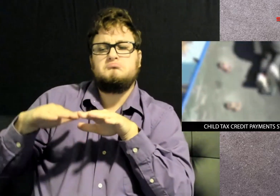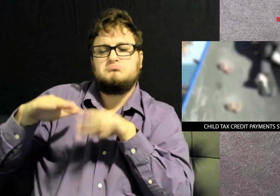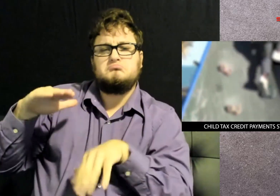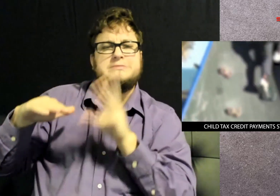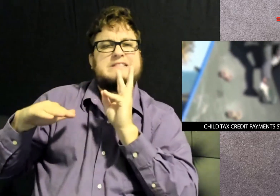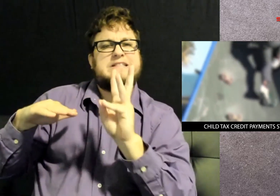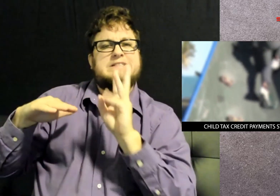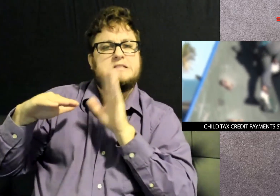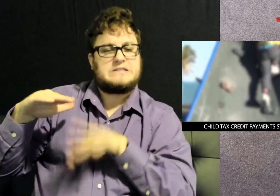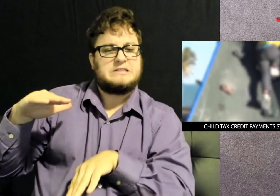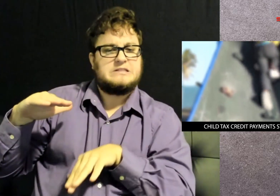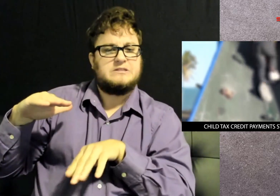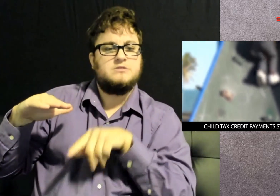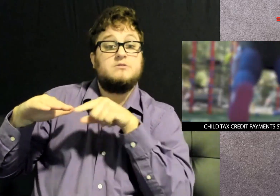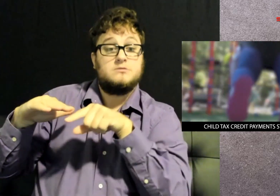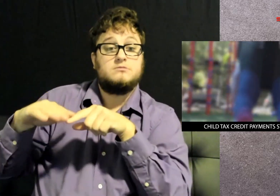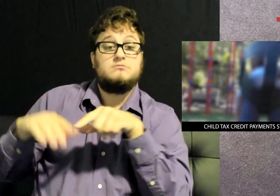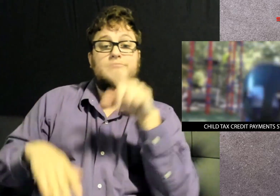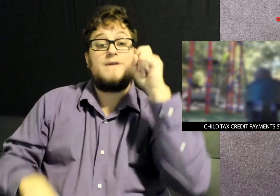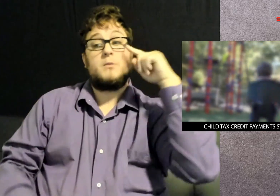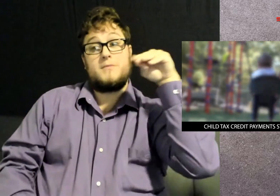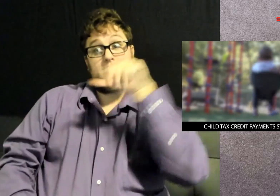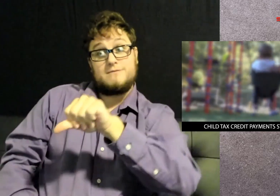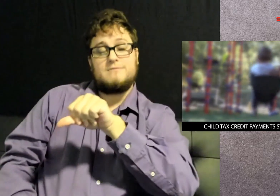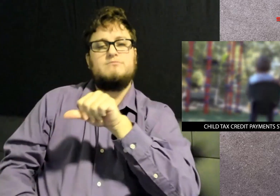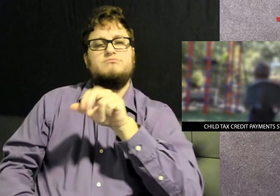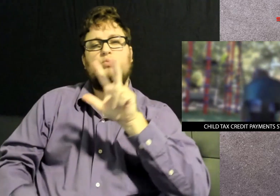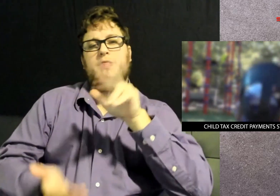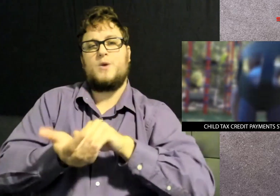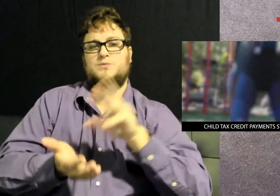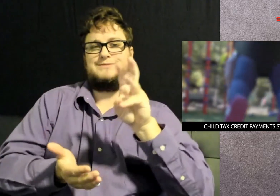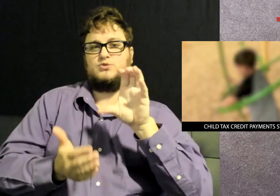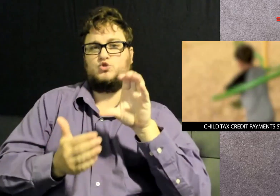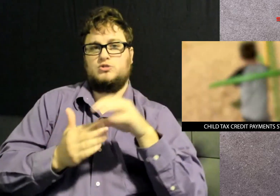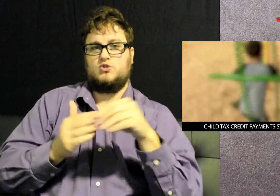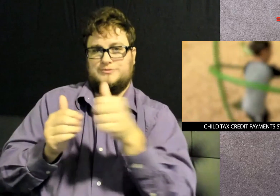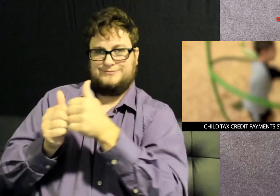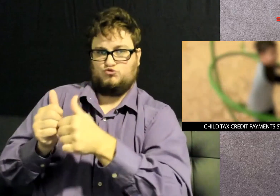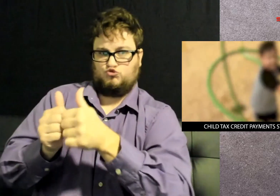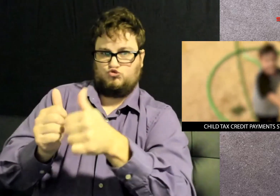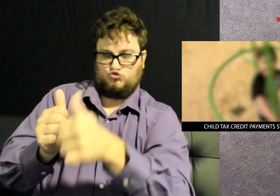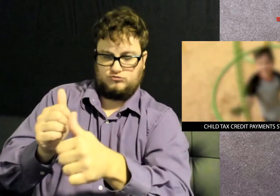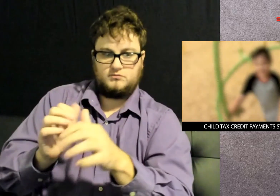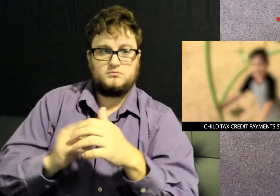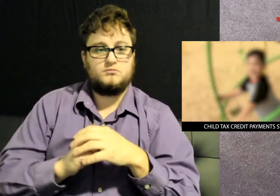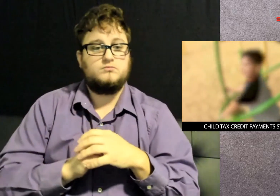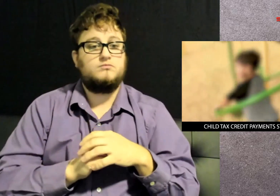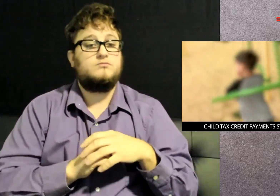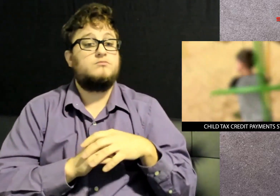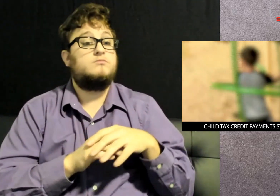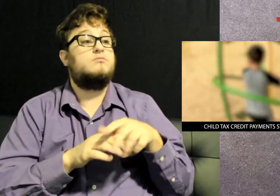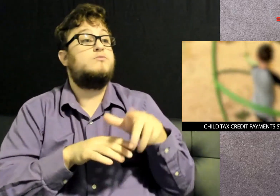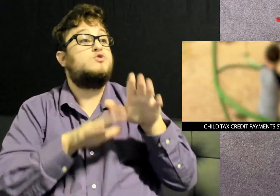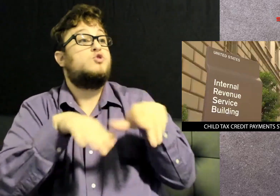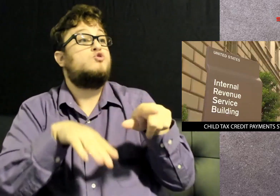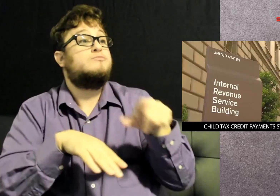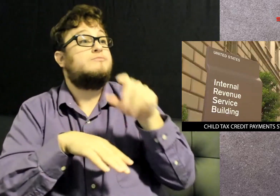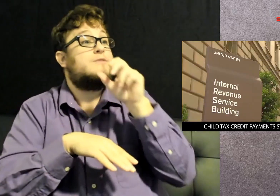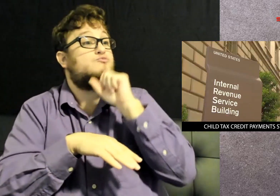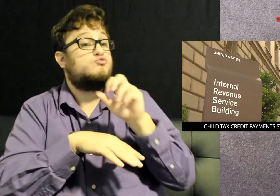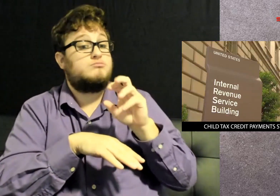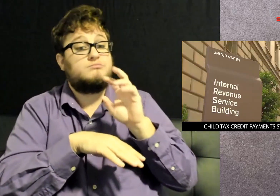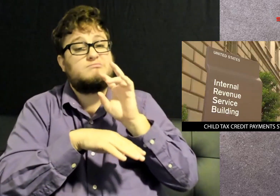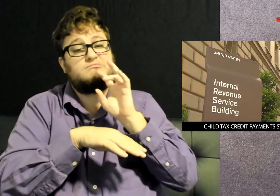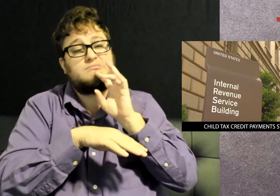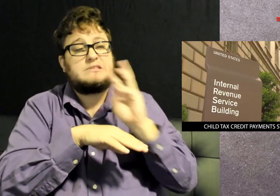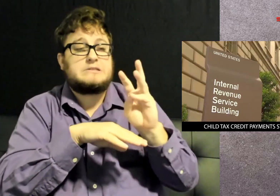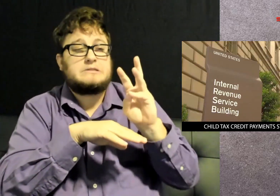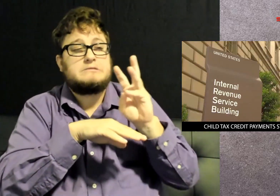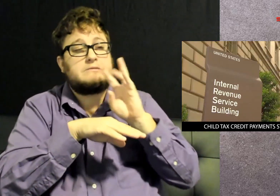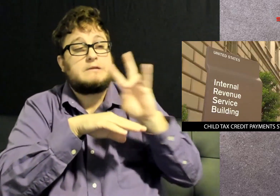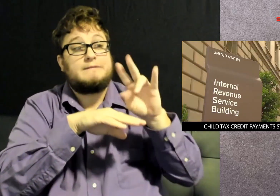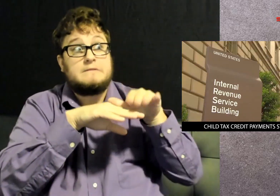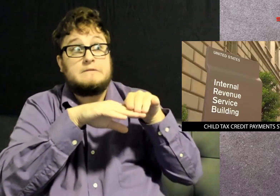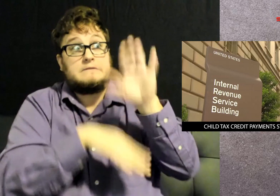heads of household will receive up to $3600 for each child up to six years old and $3000